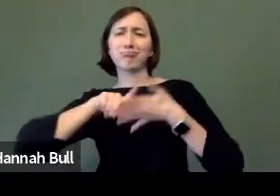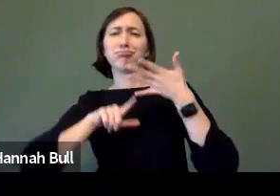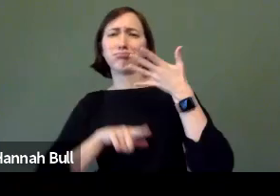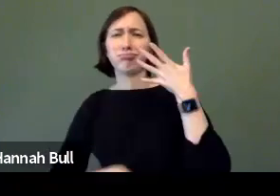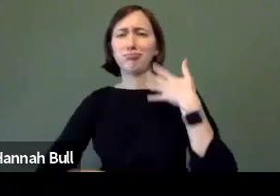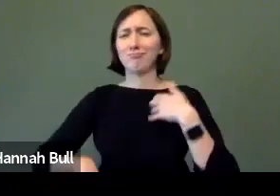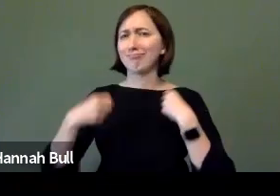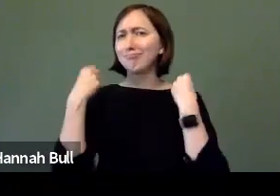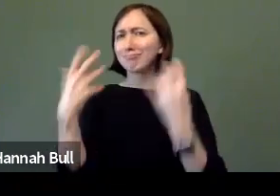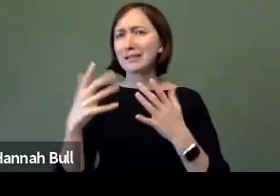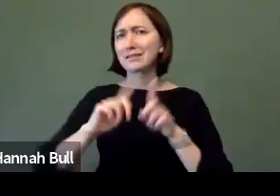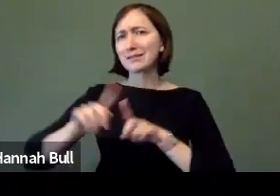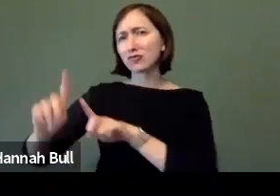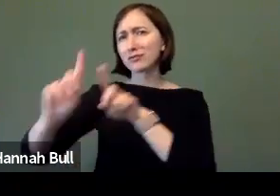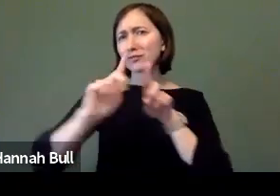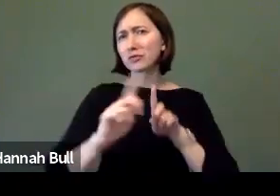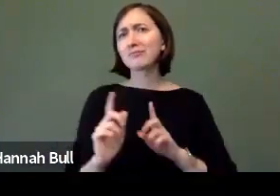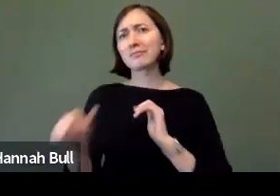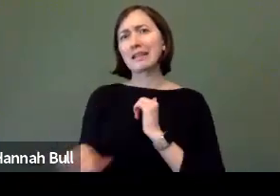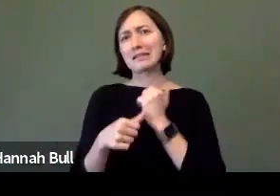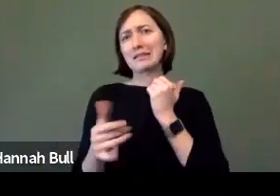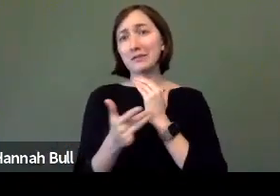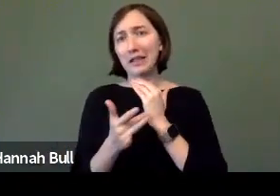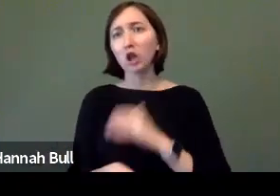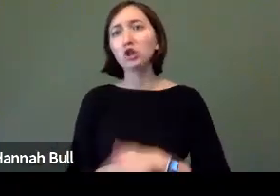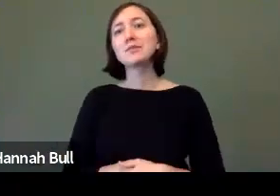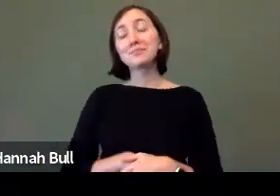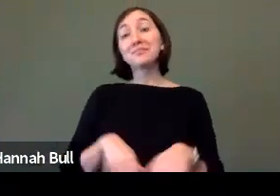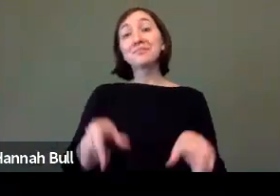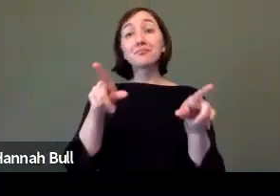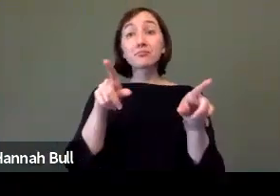in that space of assistive technology. There's so much intersection there